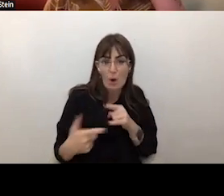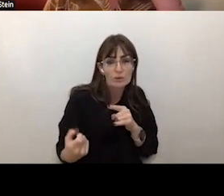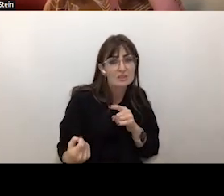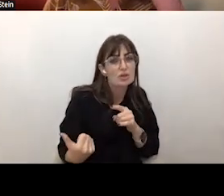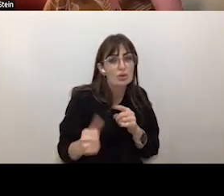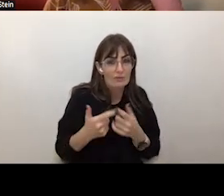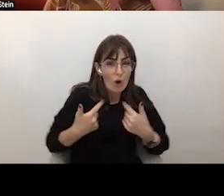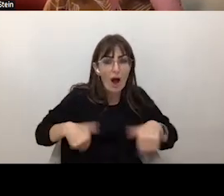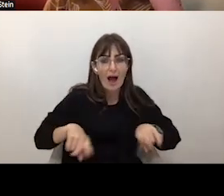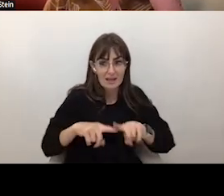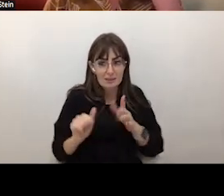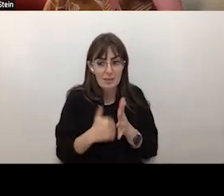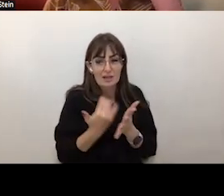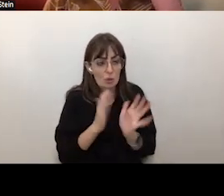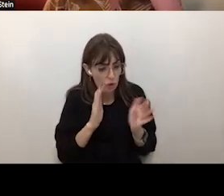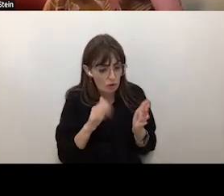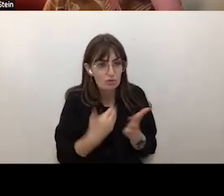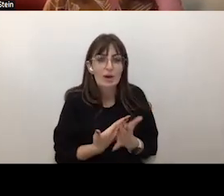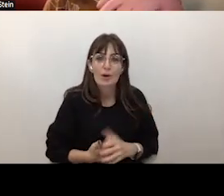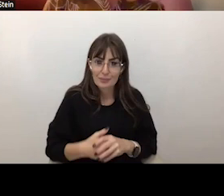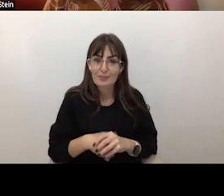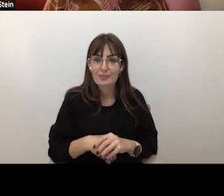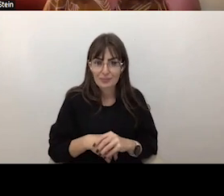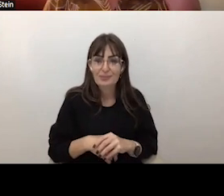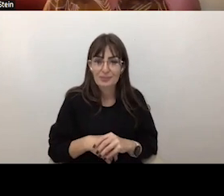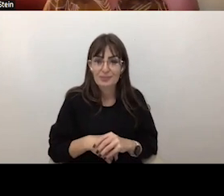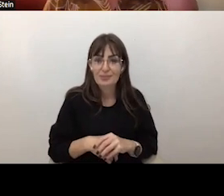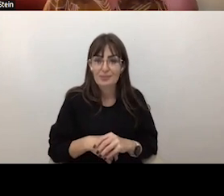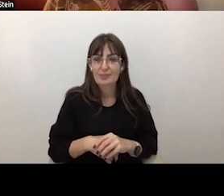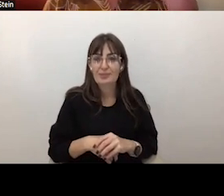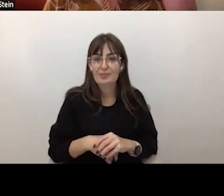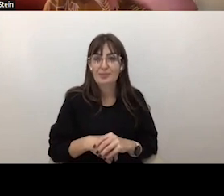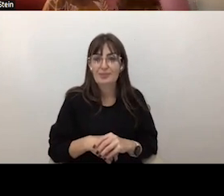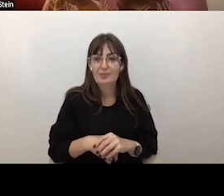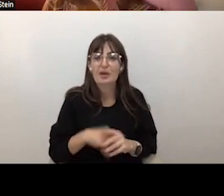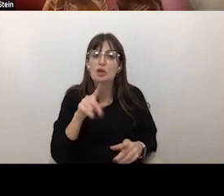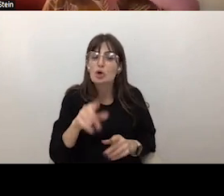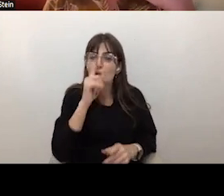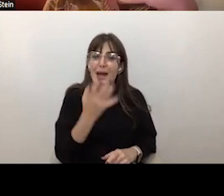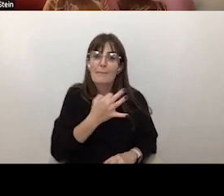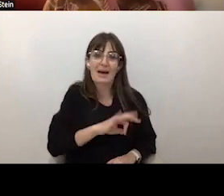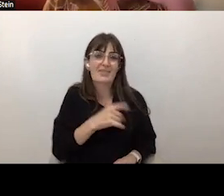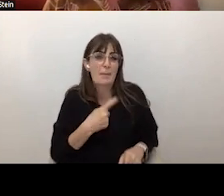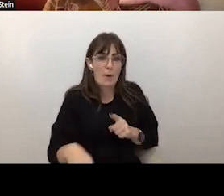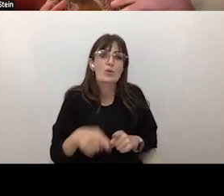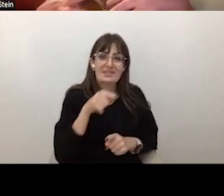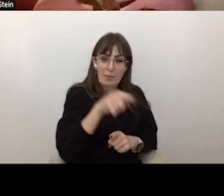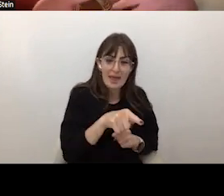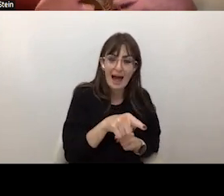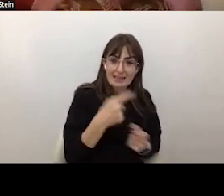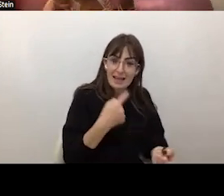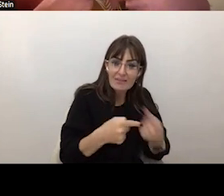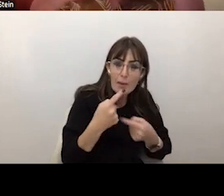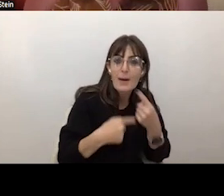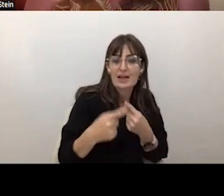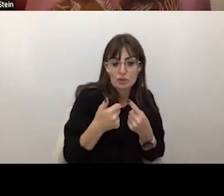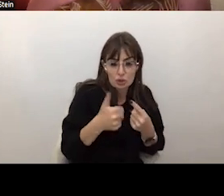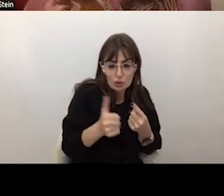for you to concentrate on. So that you get the most out of your data if it feels overwhelming